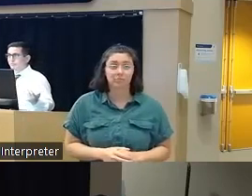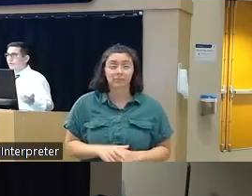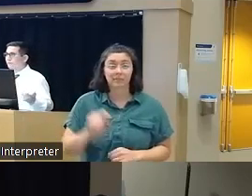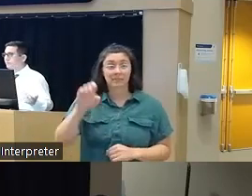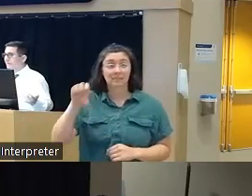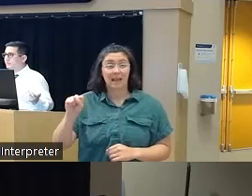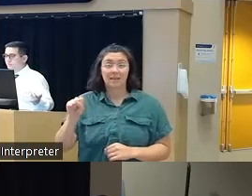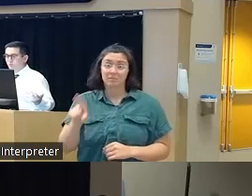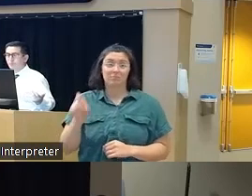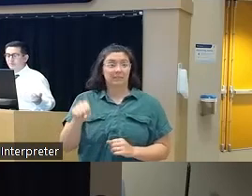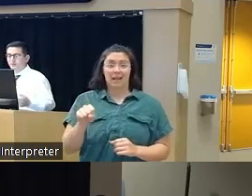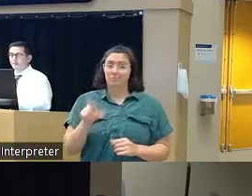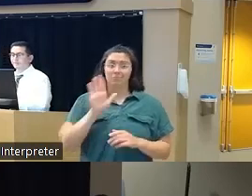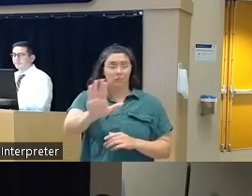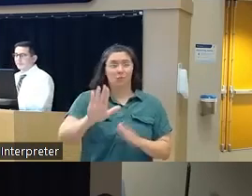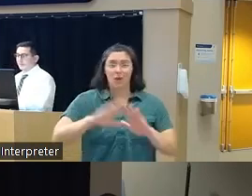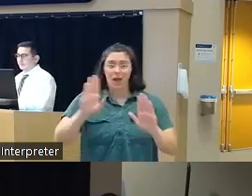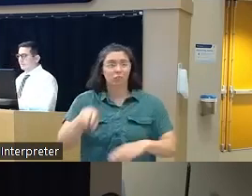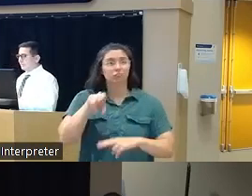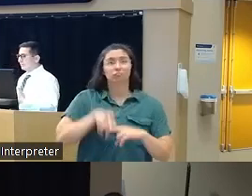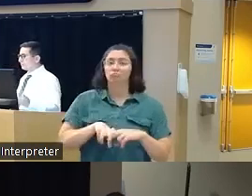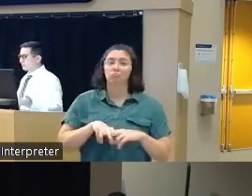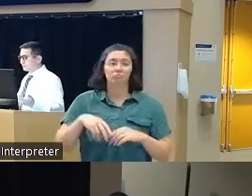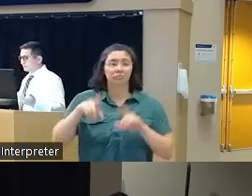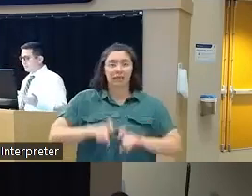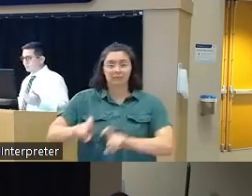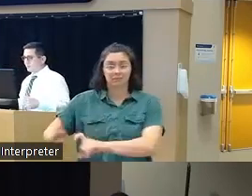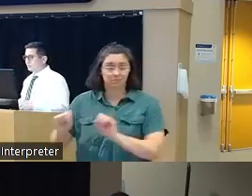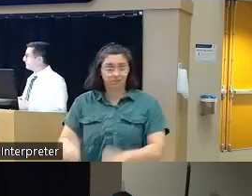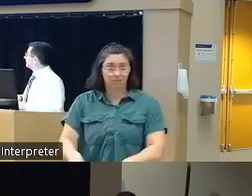can do in the comfort of a patient's home and you know their studies doing that in depression